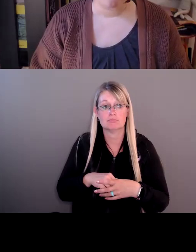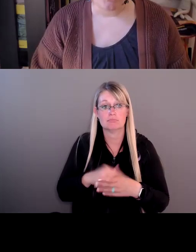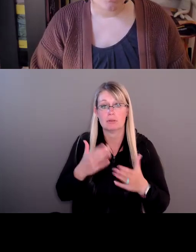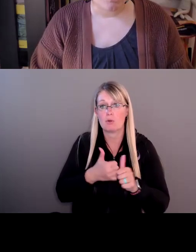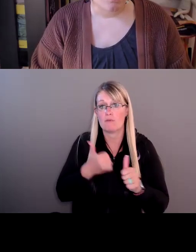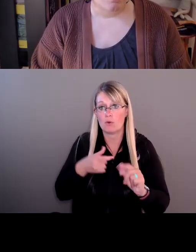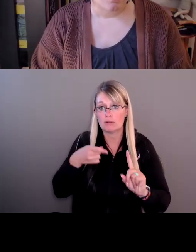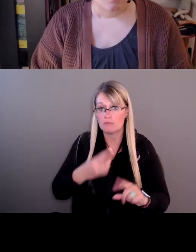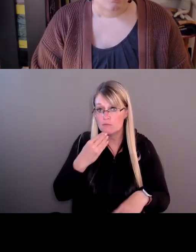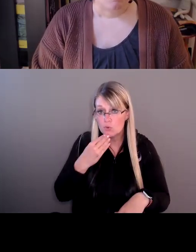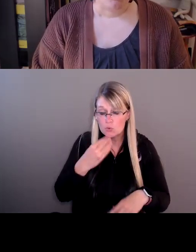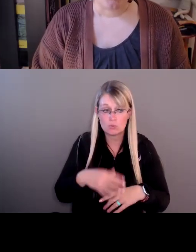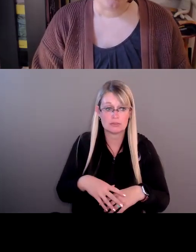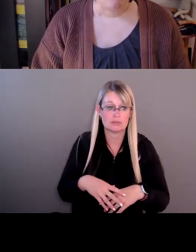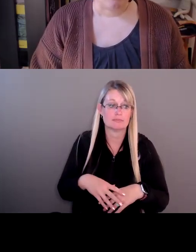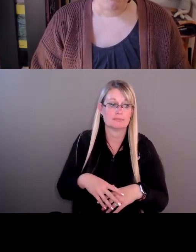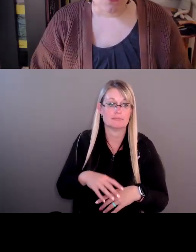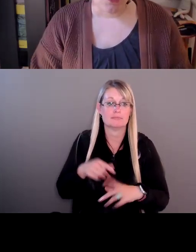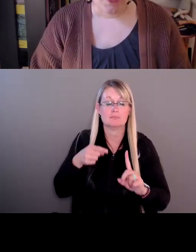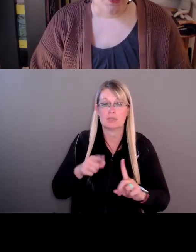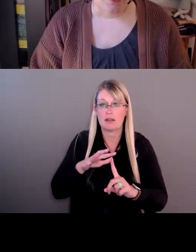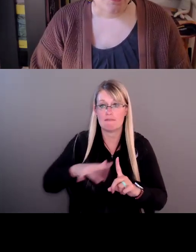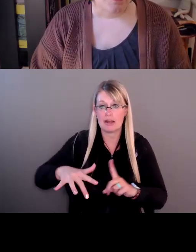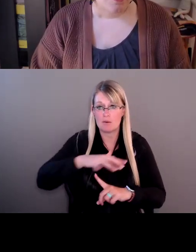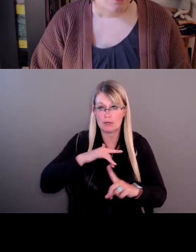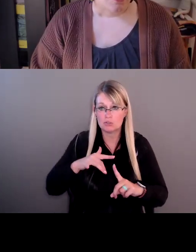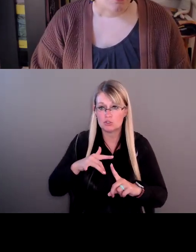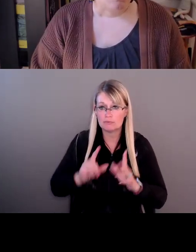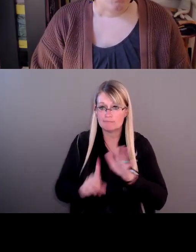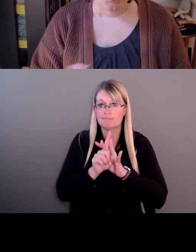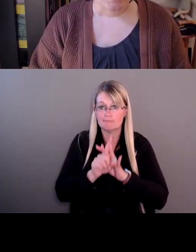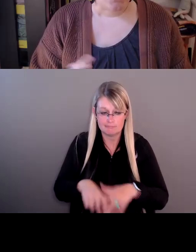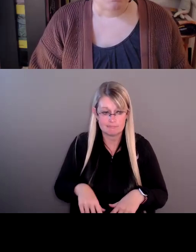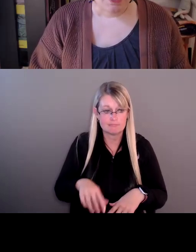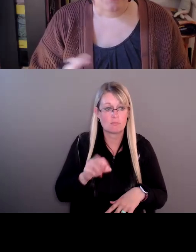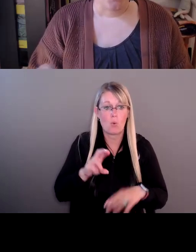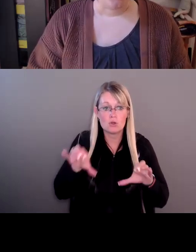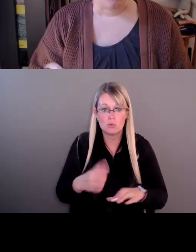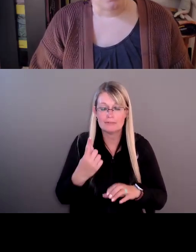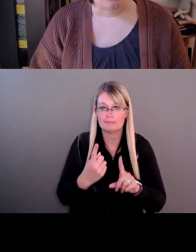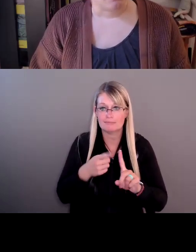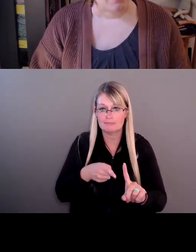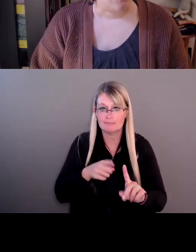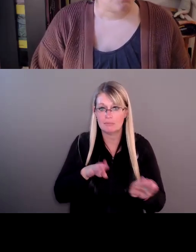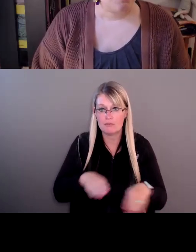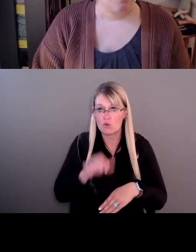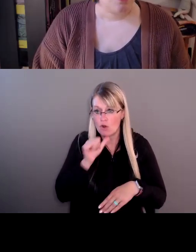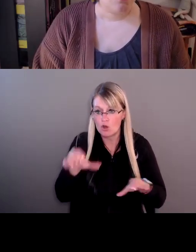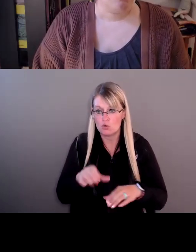foods or student environmental triggers, or doing certain behaviors are not doing certain behaviors,